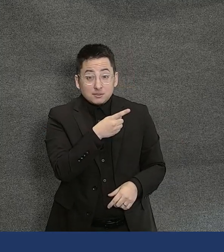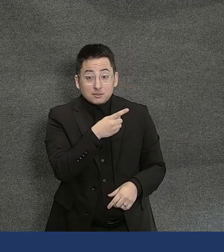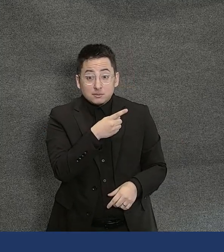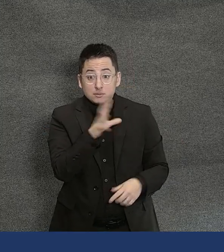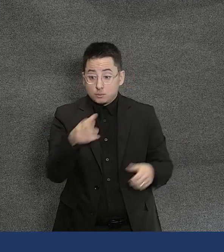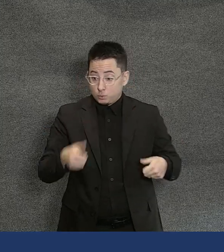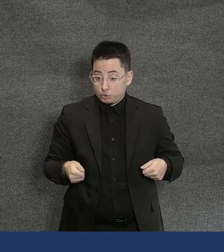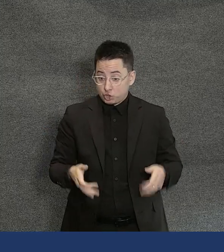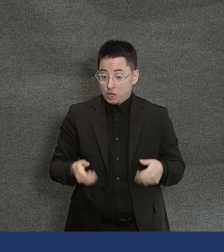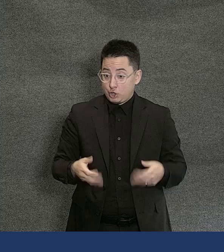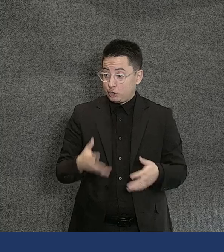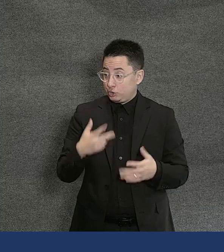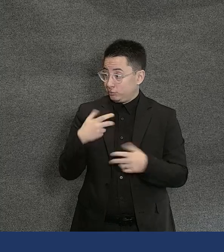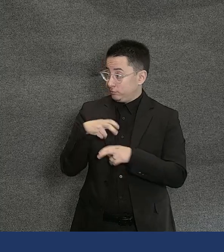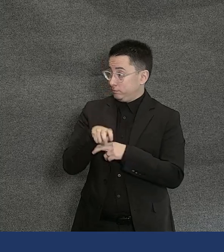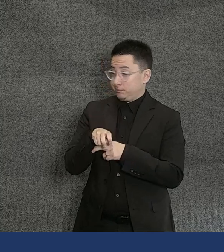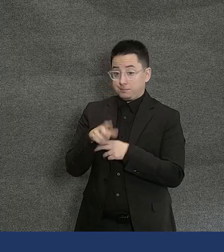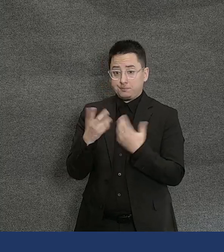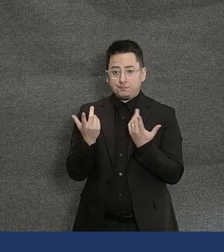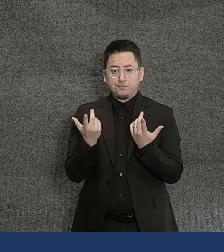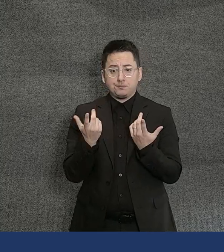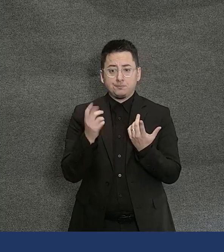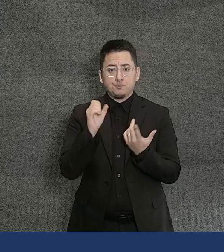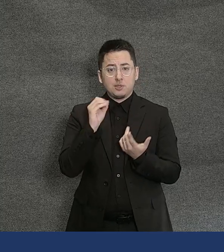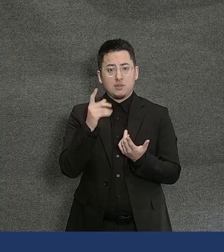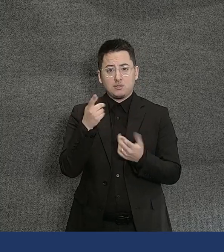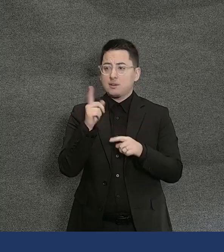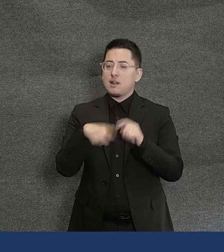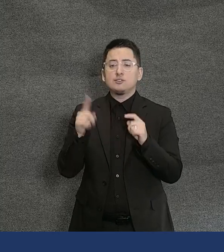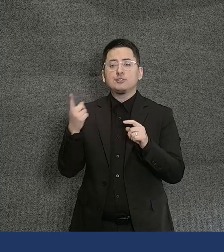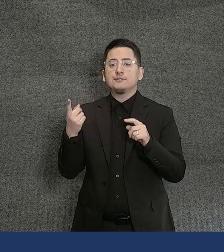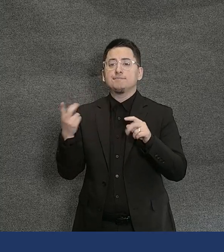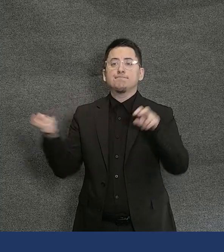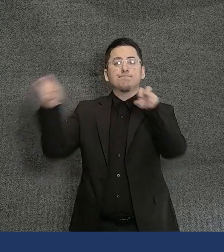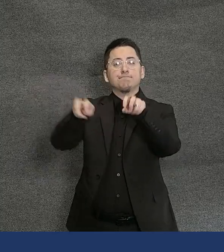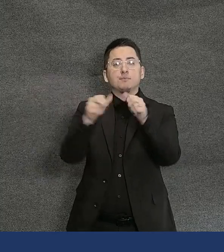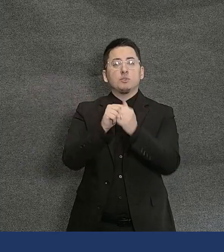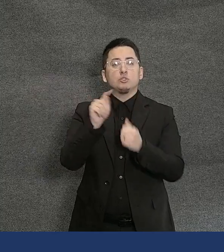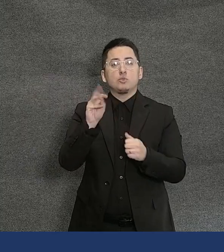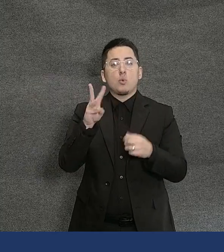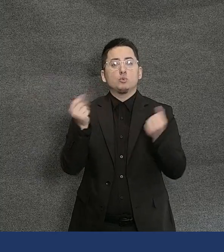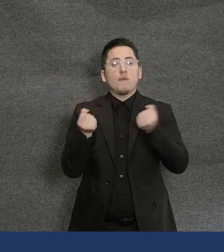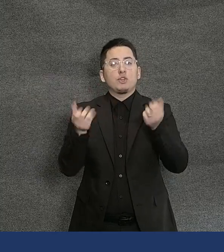and obviously can't hop up into the cab of the pickup, of the tow truck.